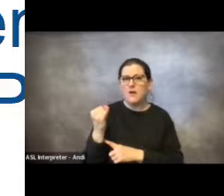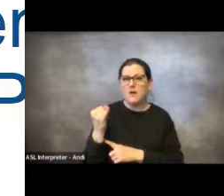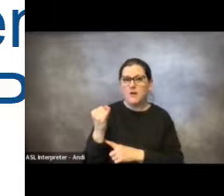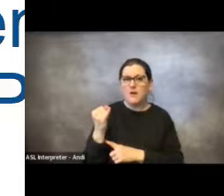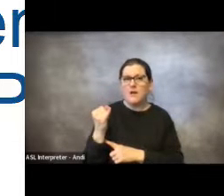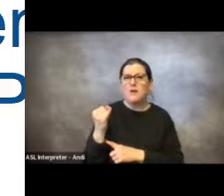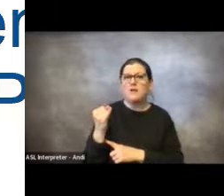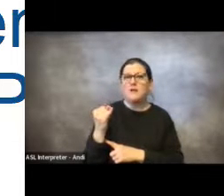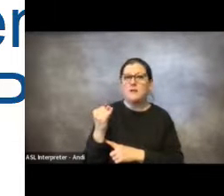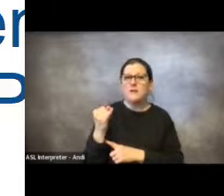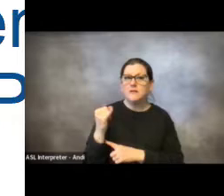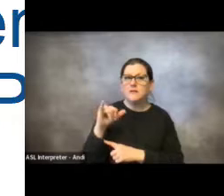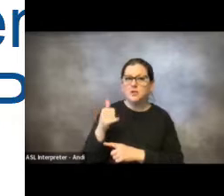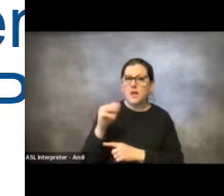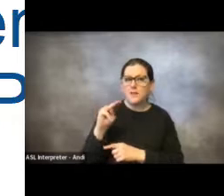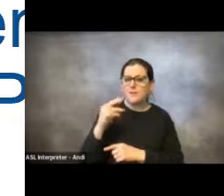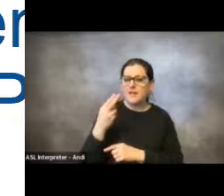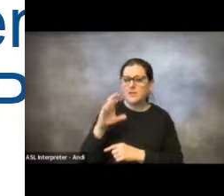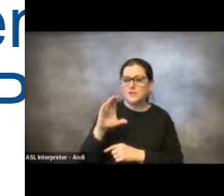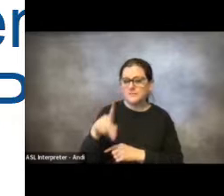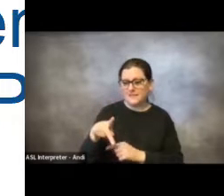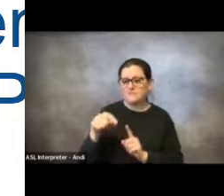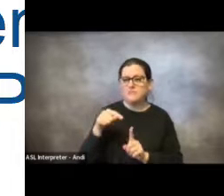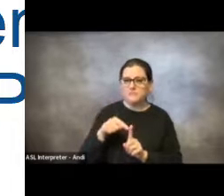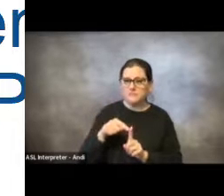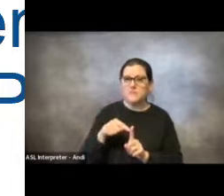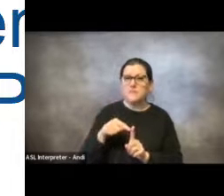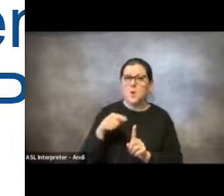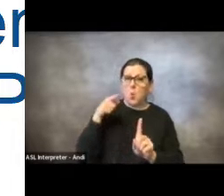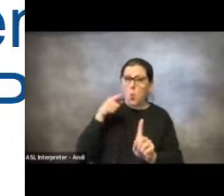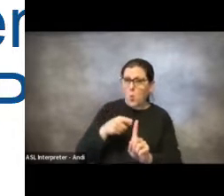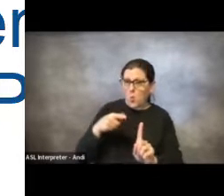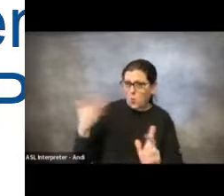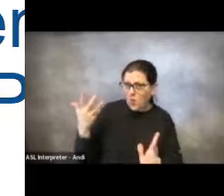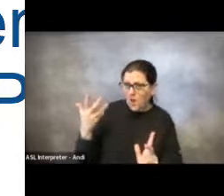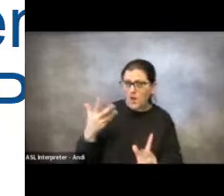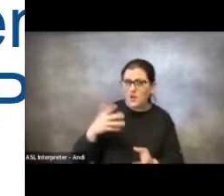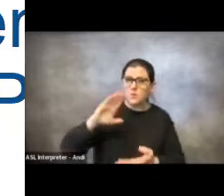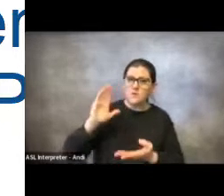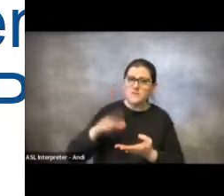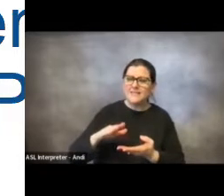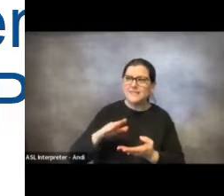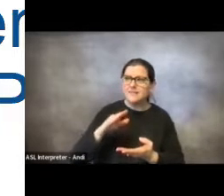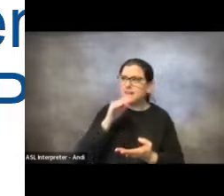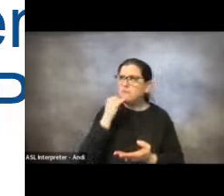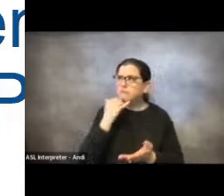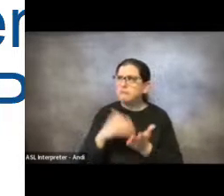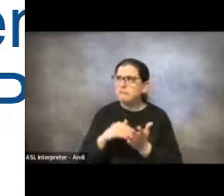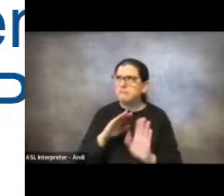program. And it is aimed to reduce recidivism or not recidivism, excuse me, improve